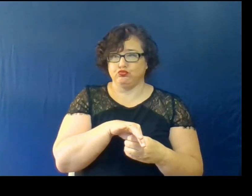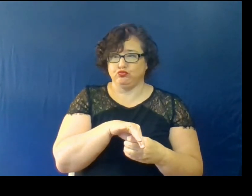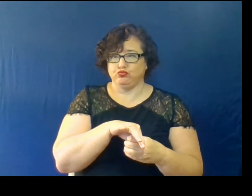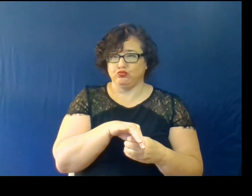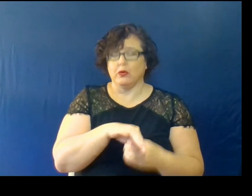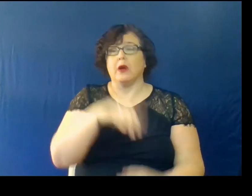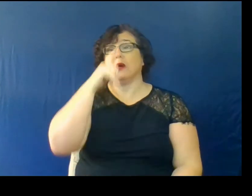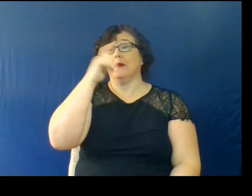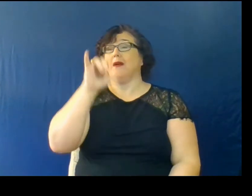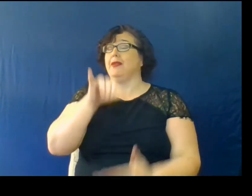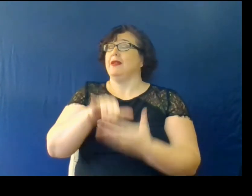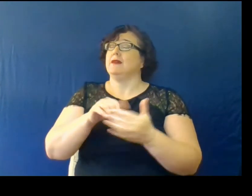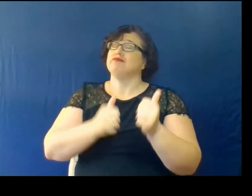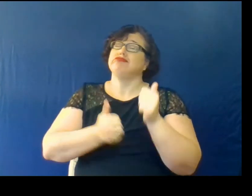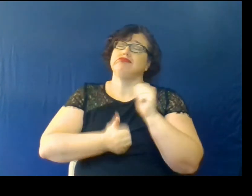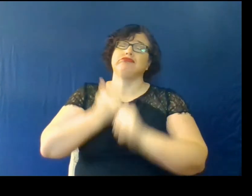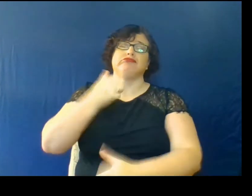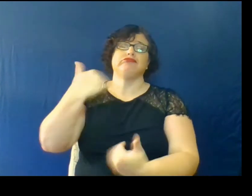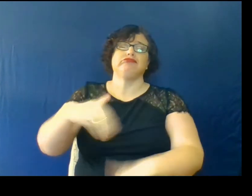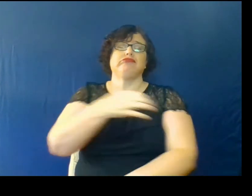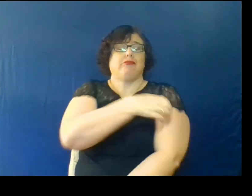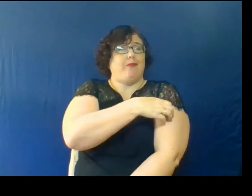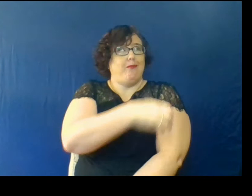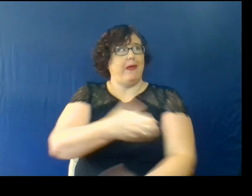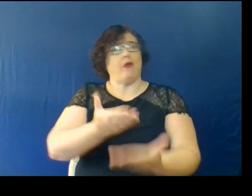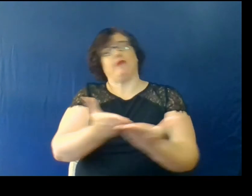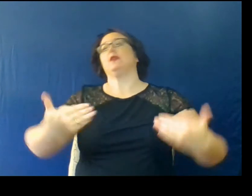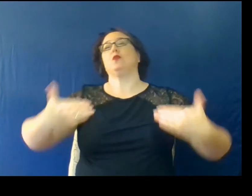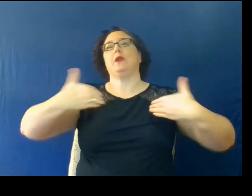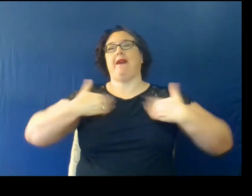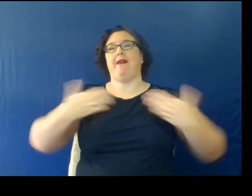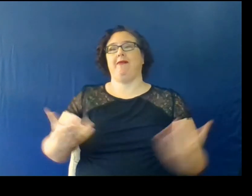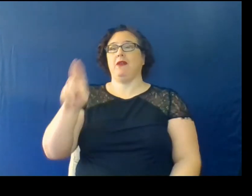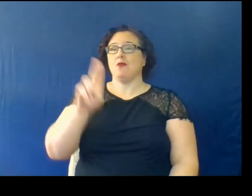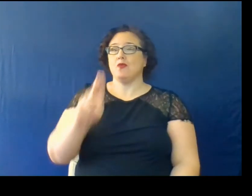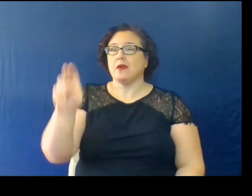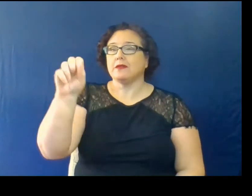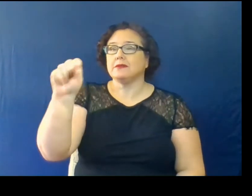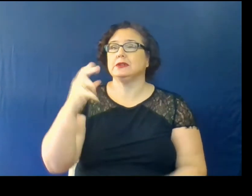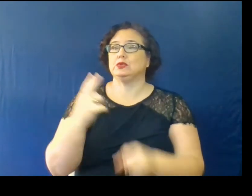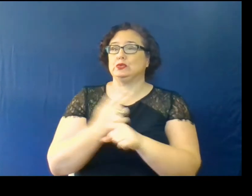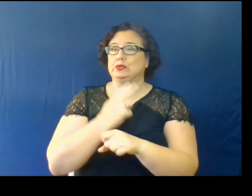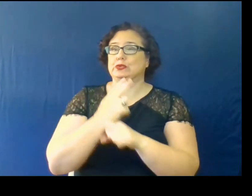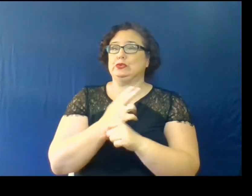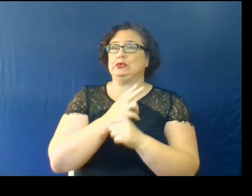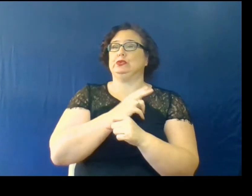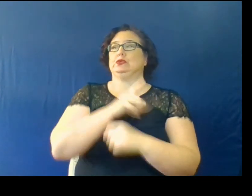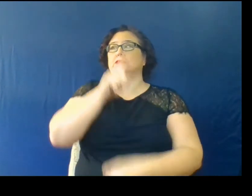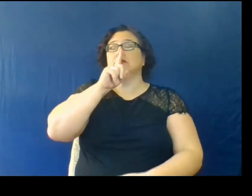the most powerful things we have in the United States to use to make sure our voices are heard.